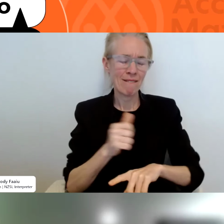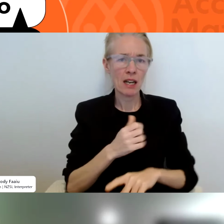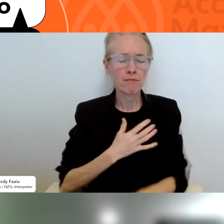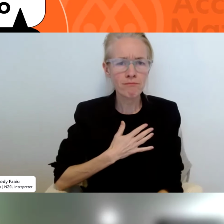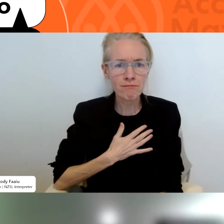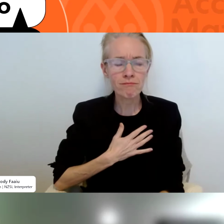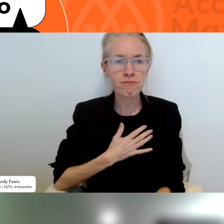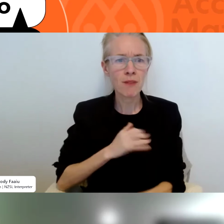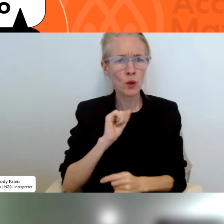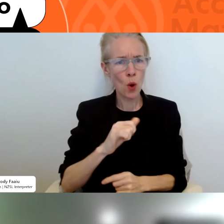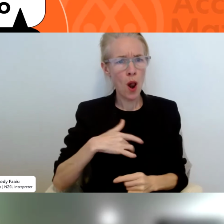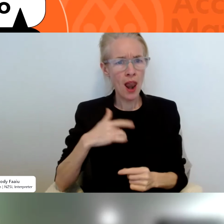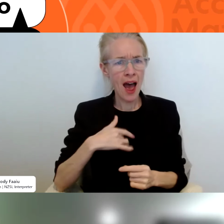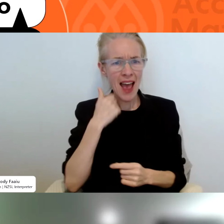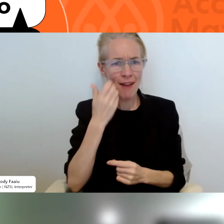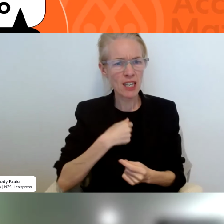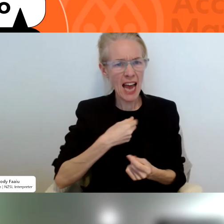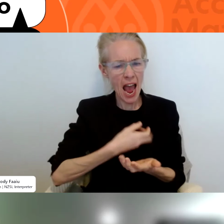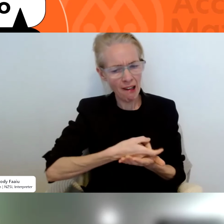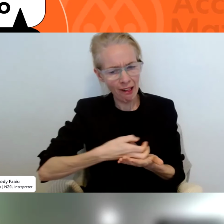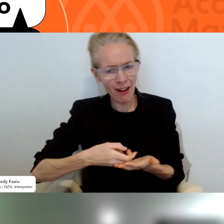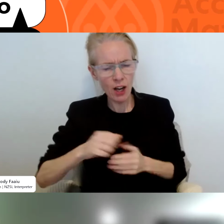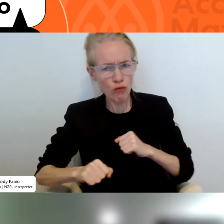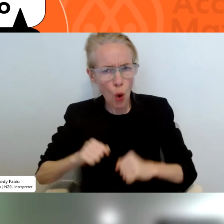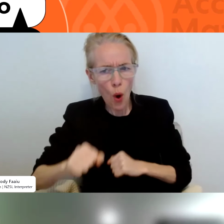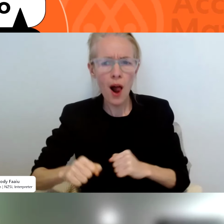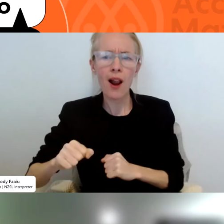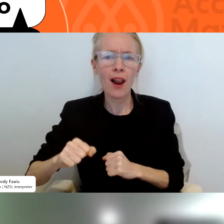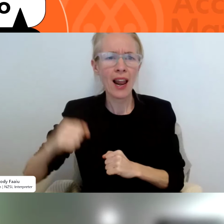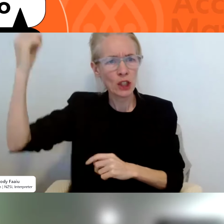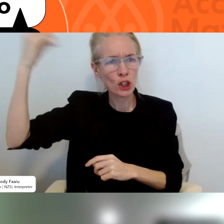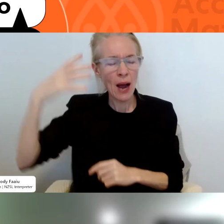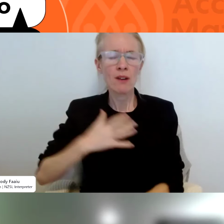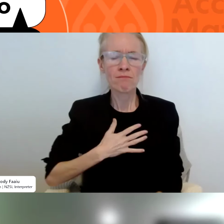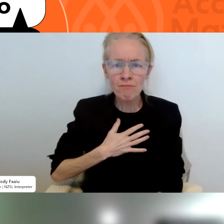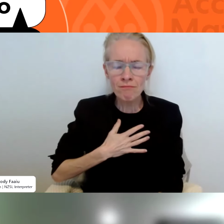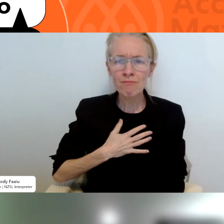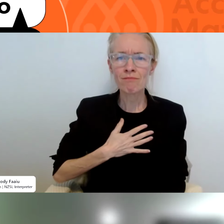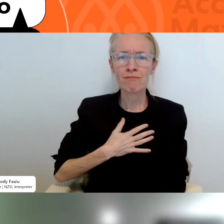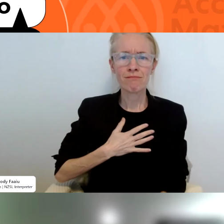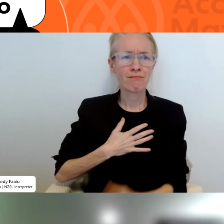the vulnerability being exposed. And Access Matters Aotearoa, we've